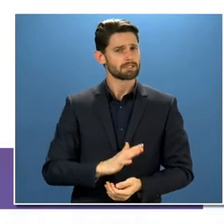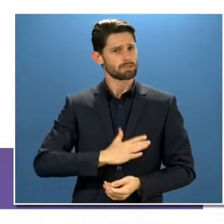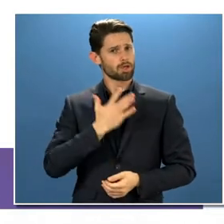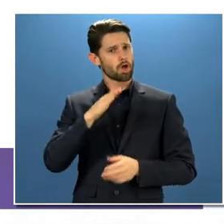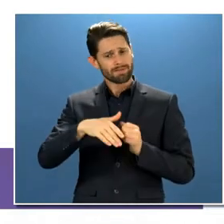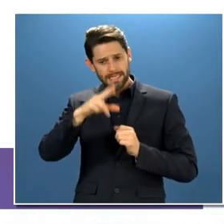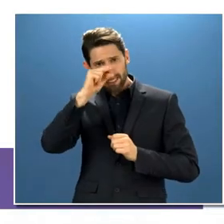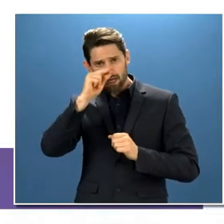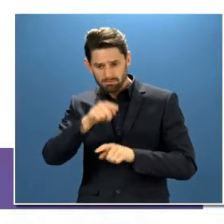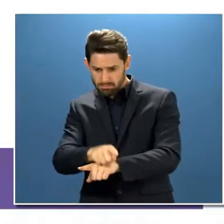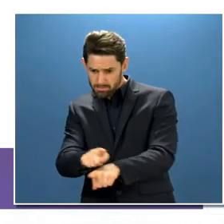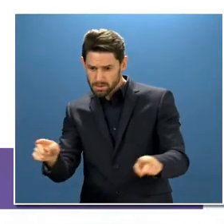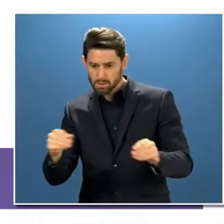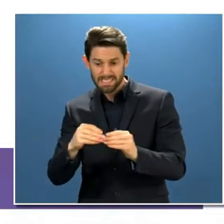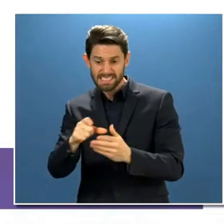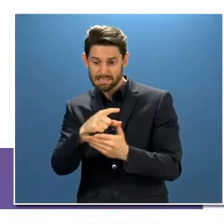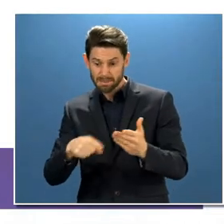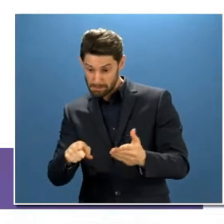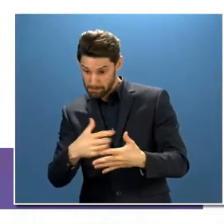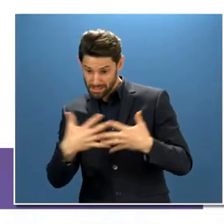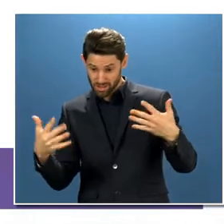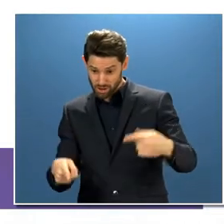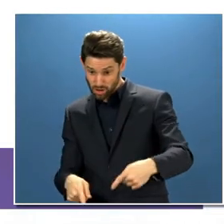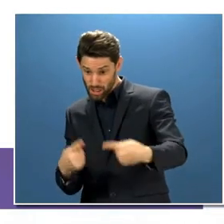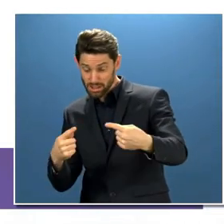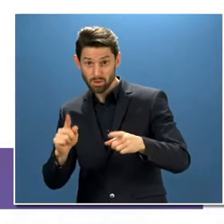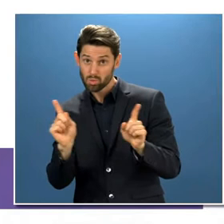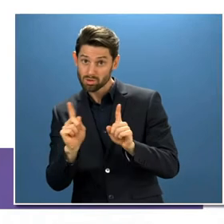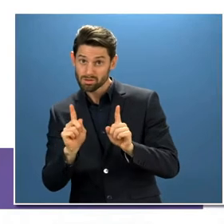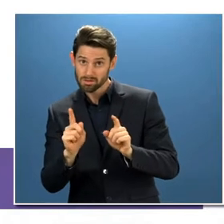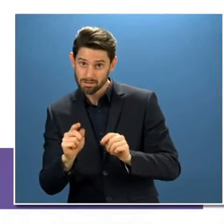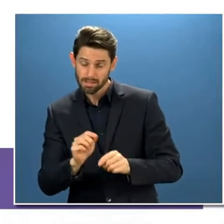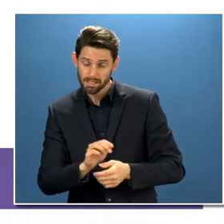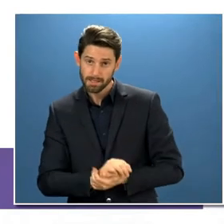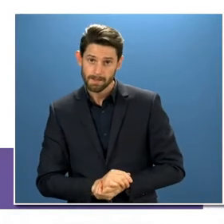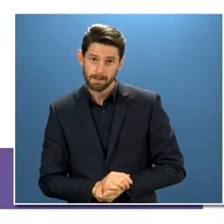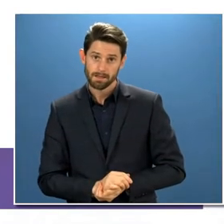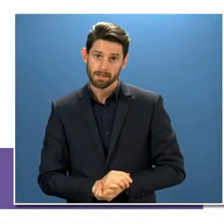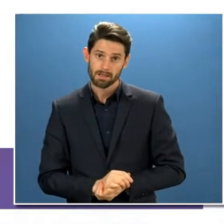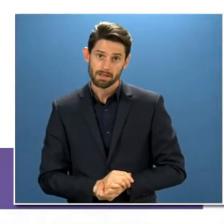at the people that they are dealing with and saying, "Is that me?"